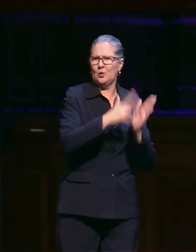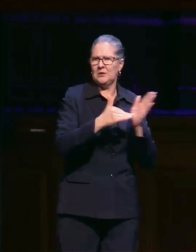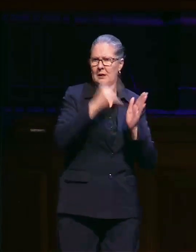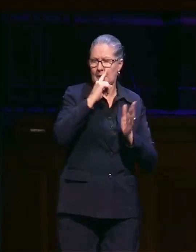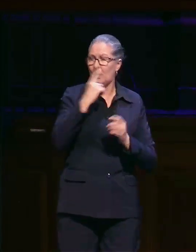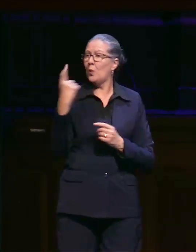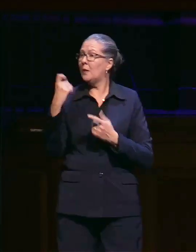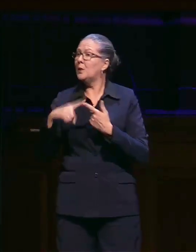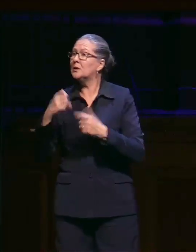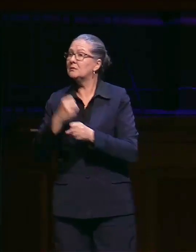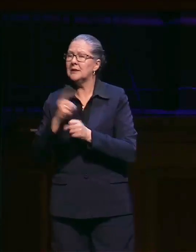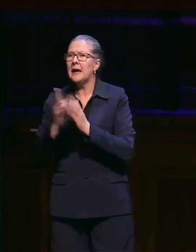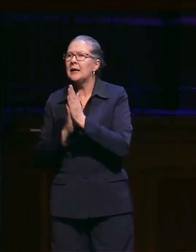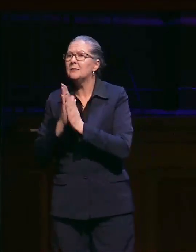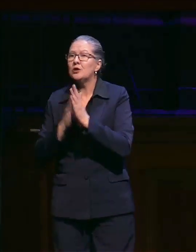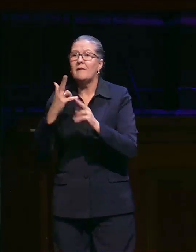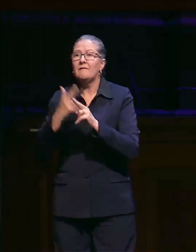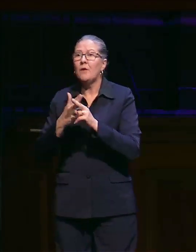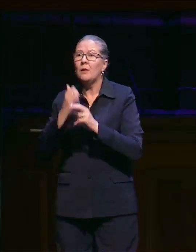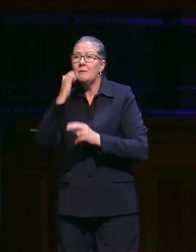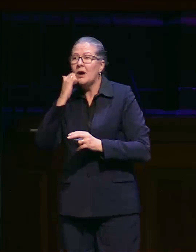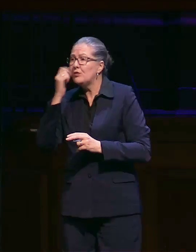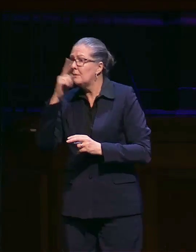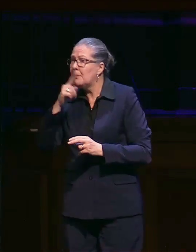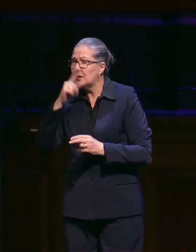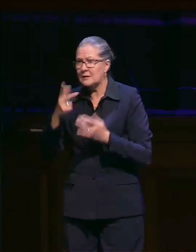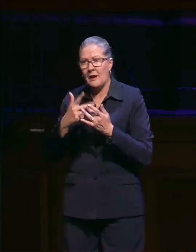The asperations of Maori are another priority in our well-being approach now